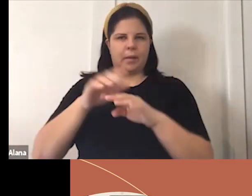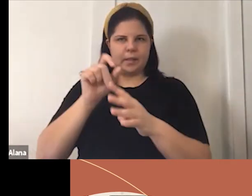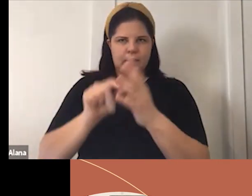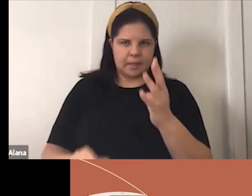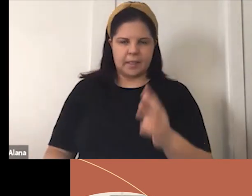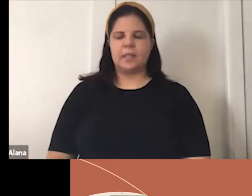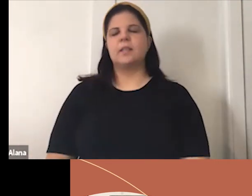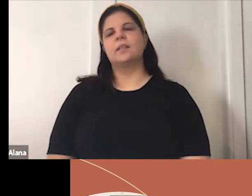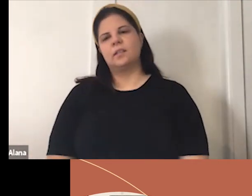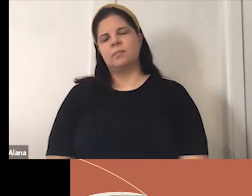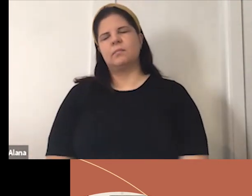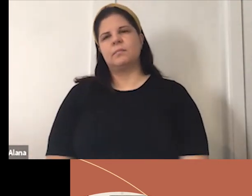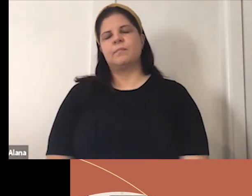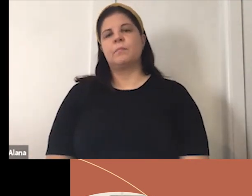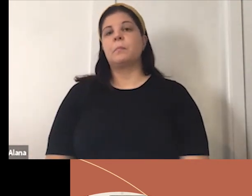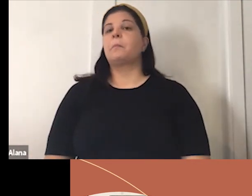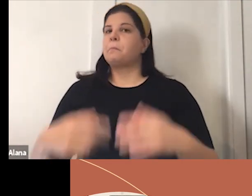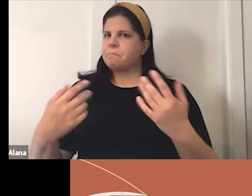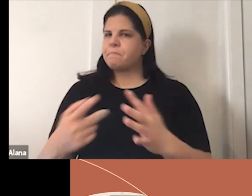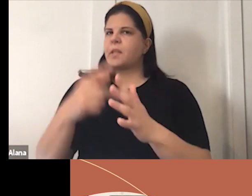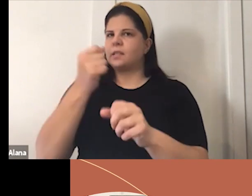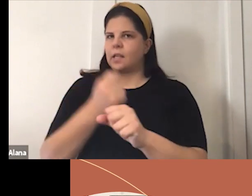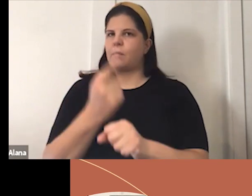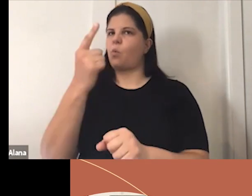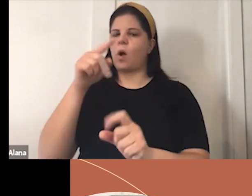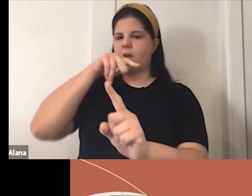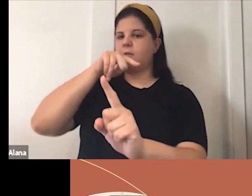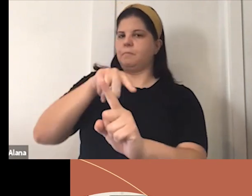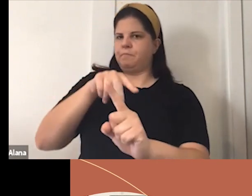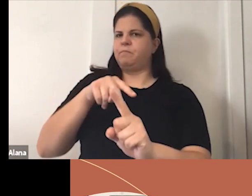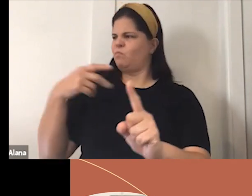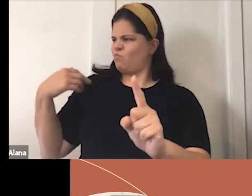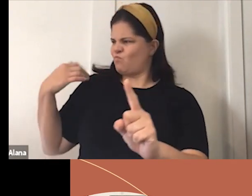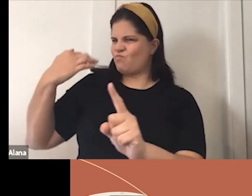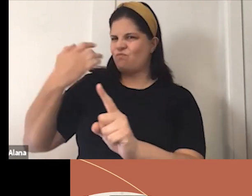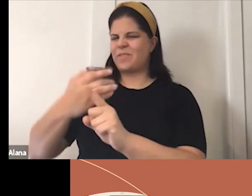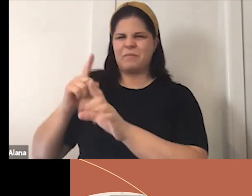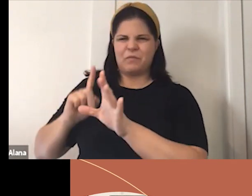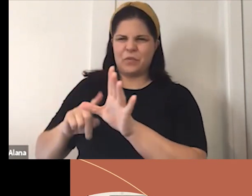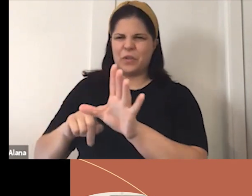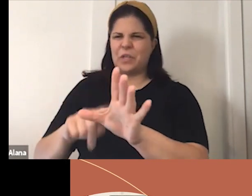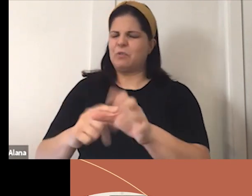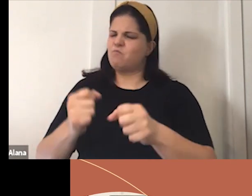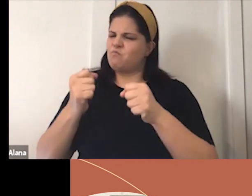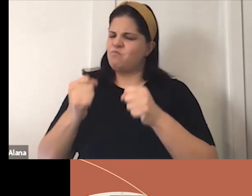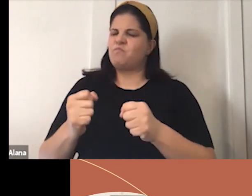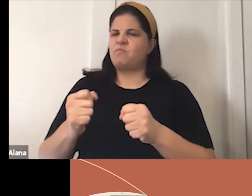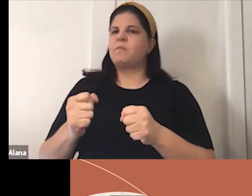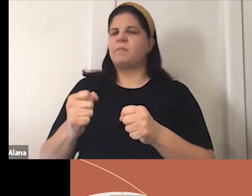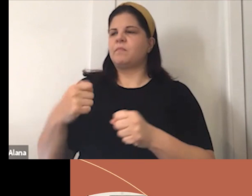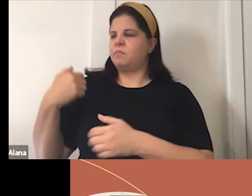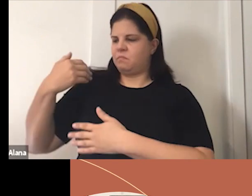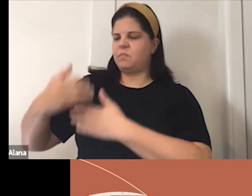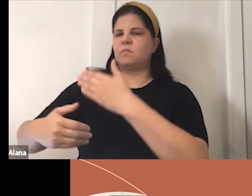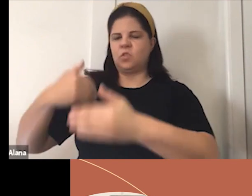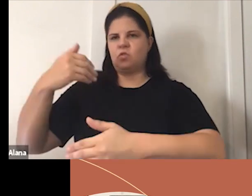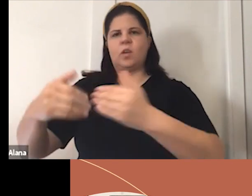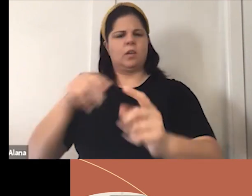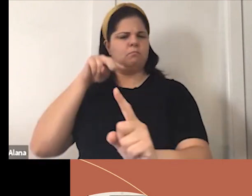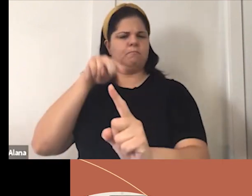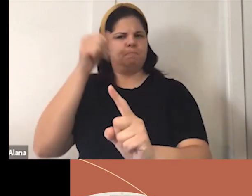And one model that has had prominence for a very long time historically is the medical